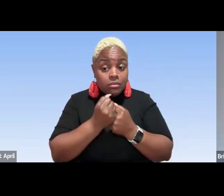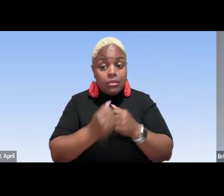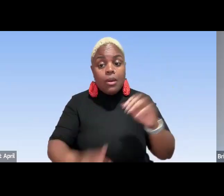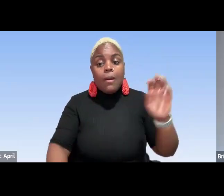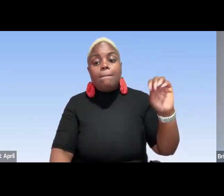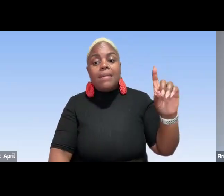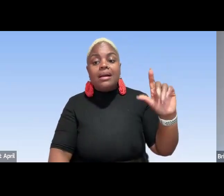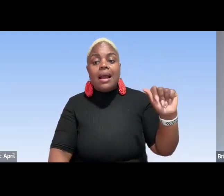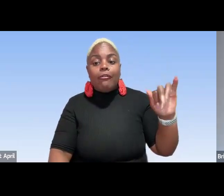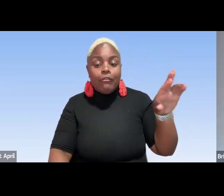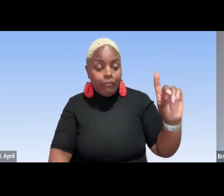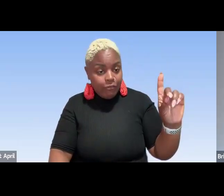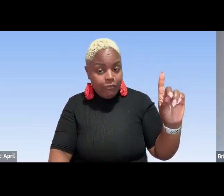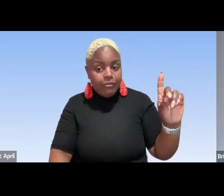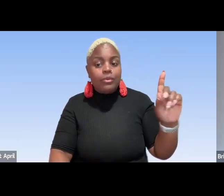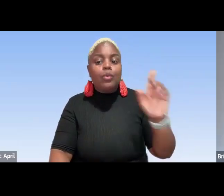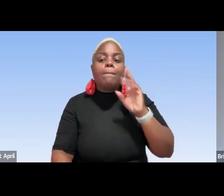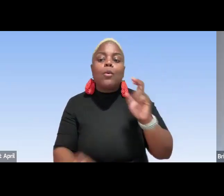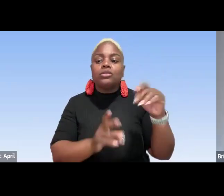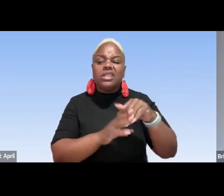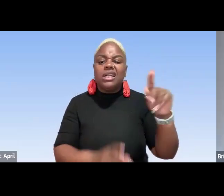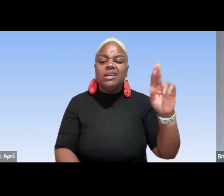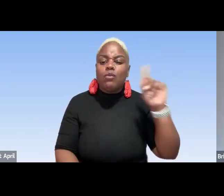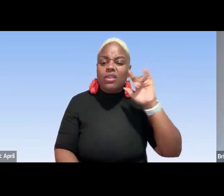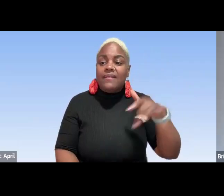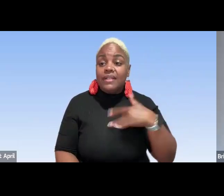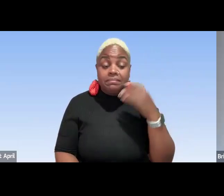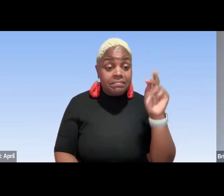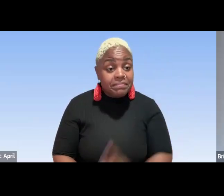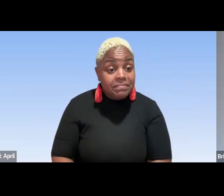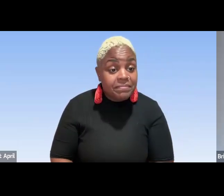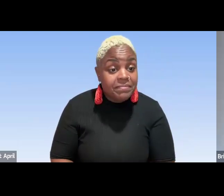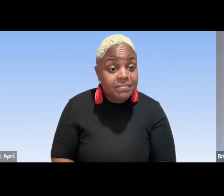Um, and, ha, just taking a breath again.